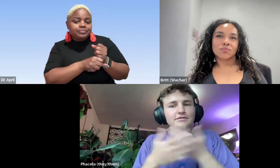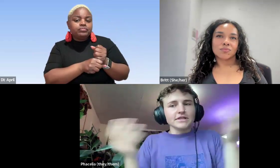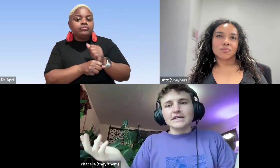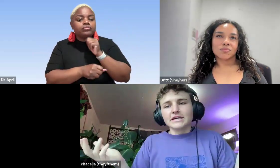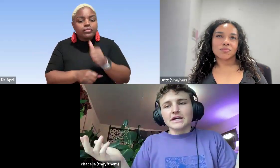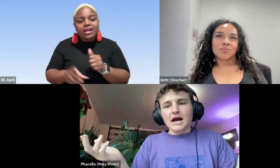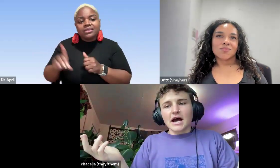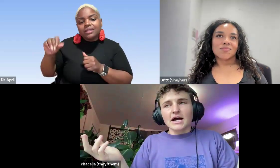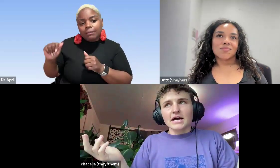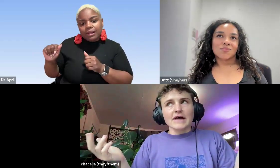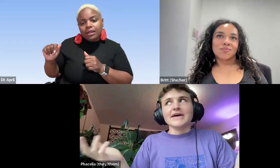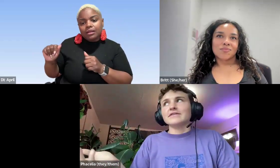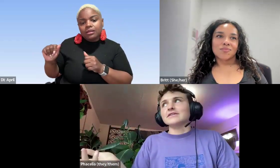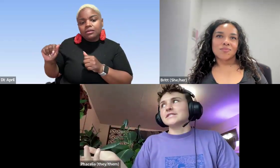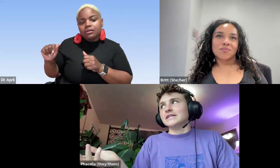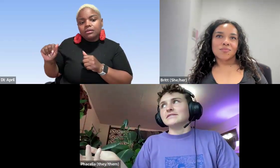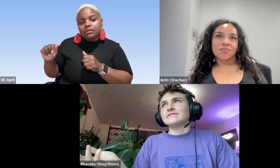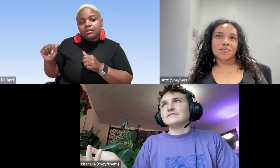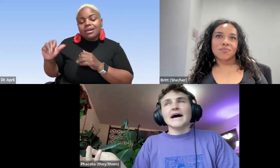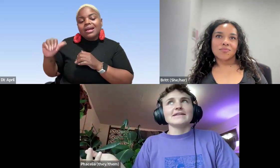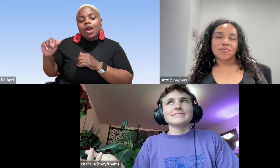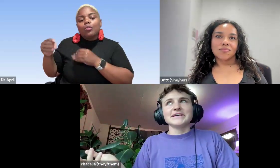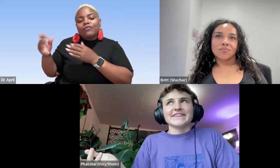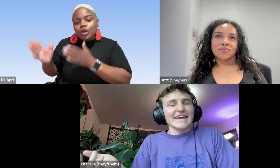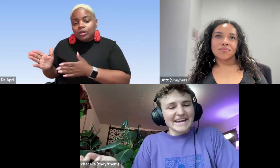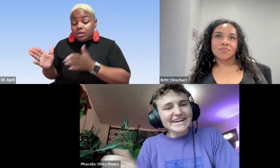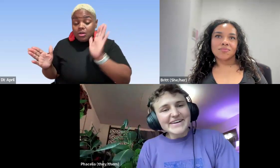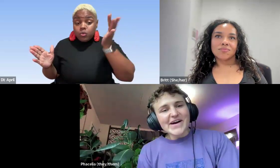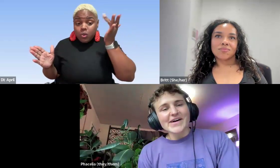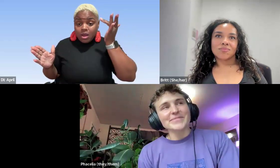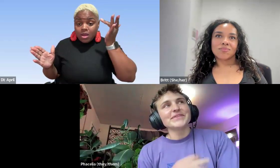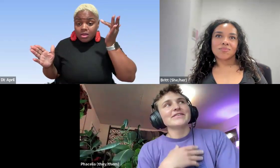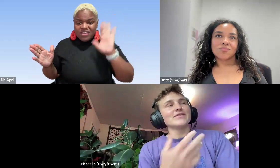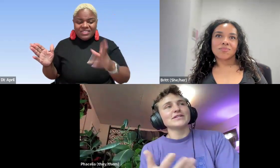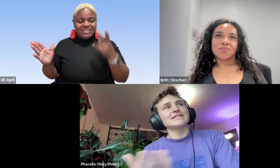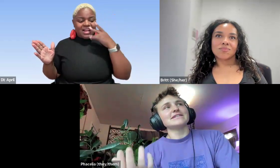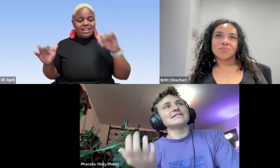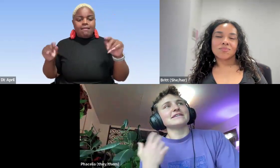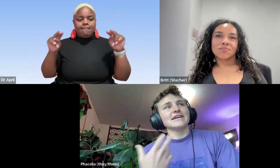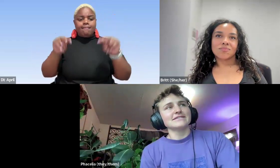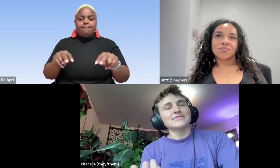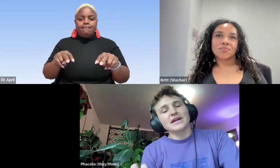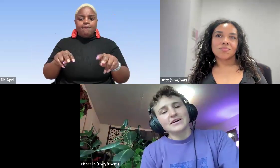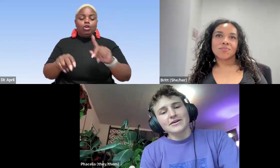literally, I've never seen that be a thing. (chuckles) Um, for instance, the care team that